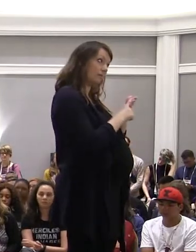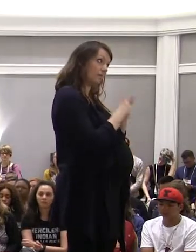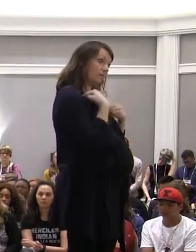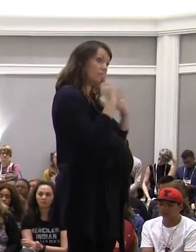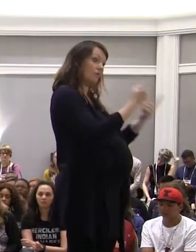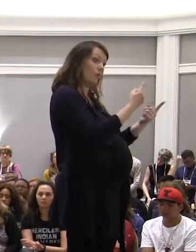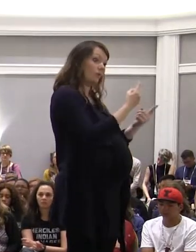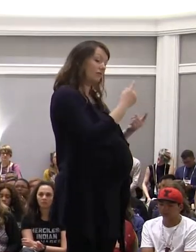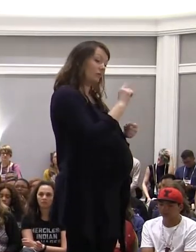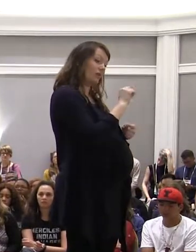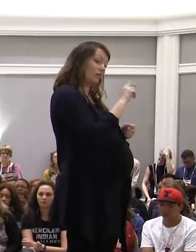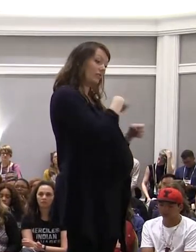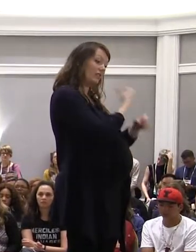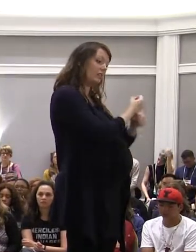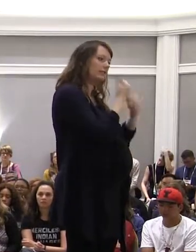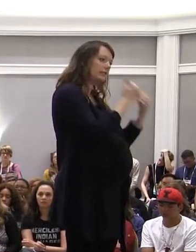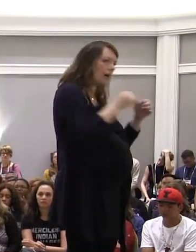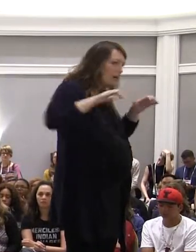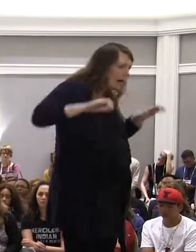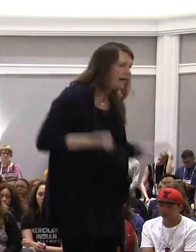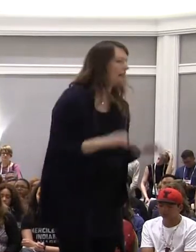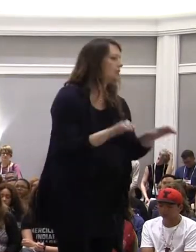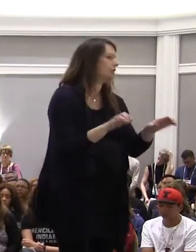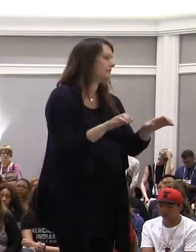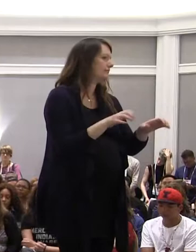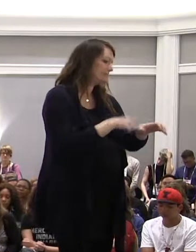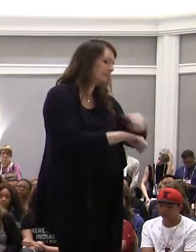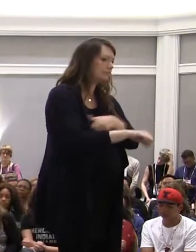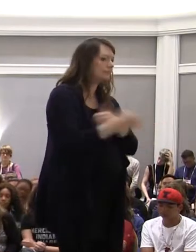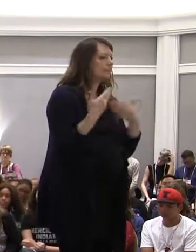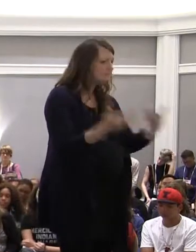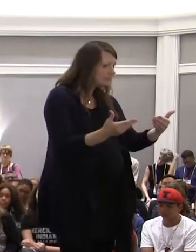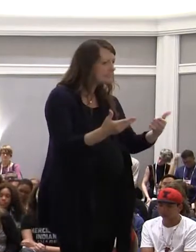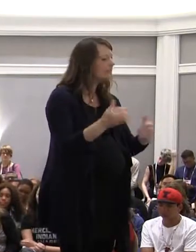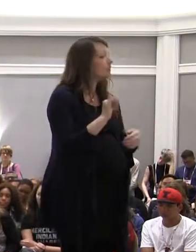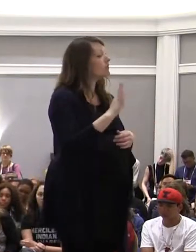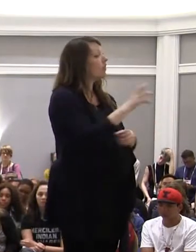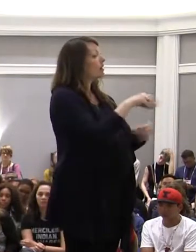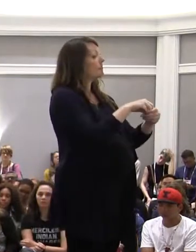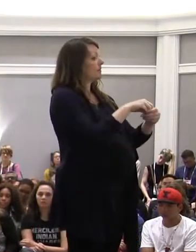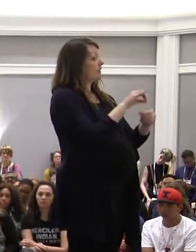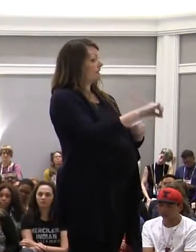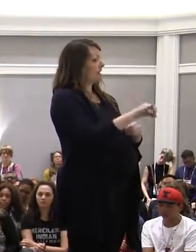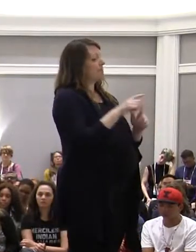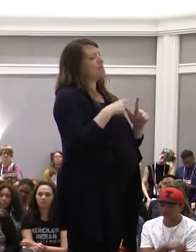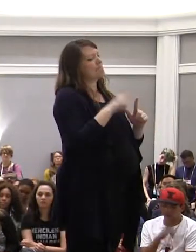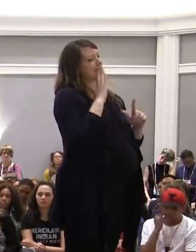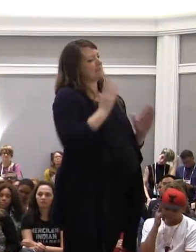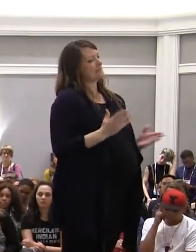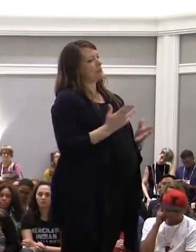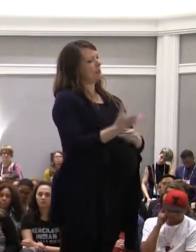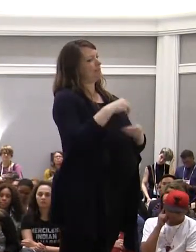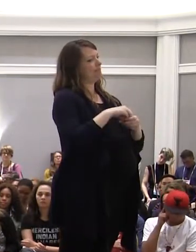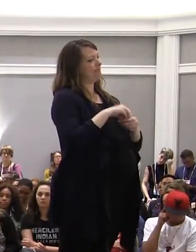and moving towards action. So if you want to be part of that action, I encourage you to join us at 4:45